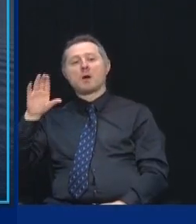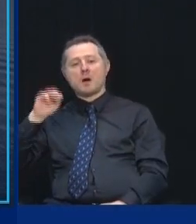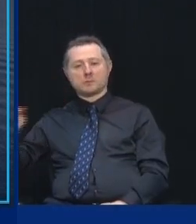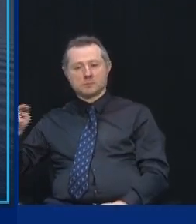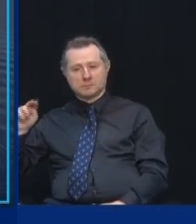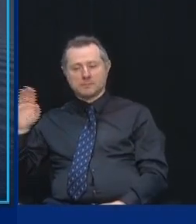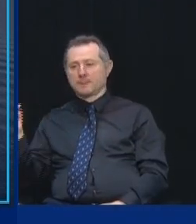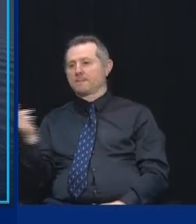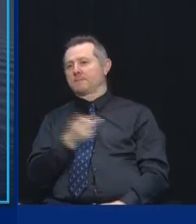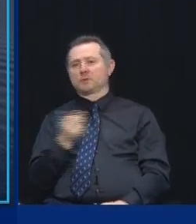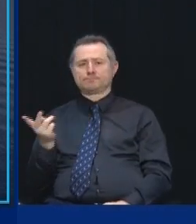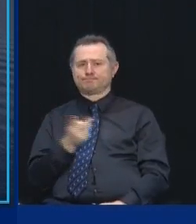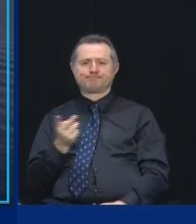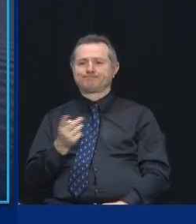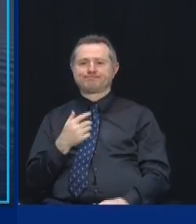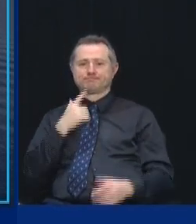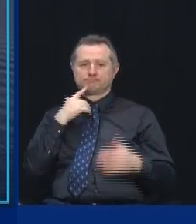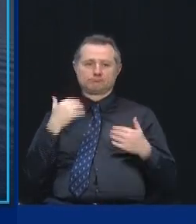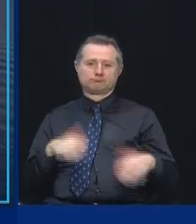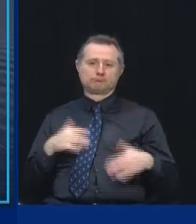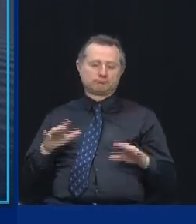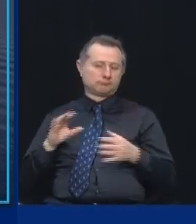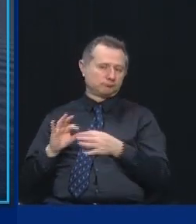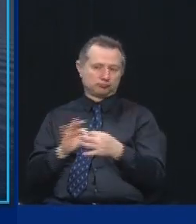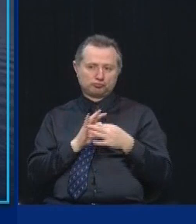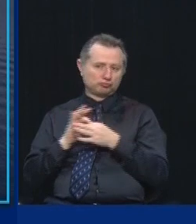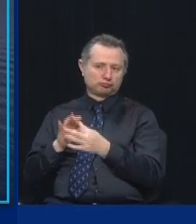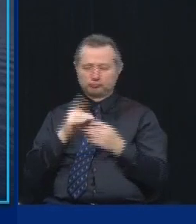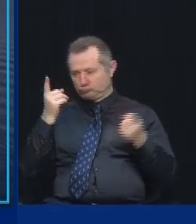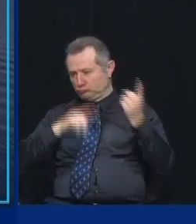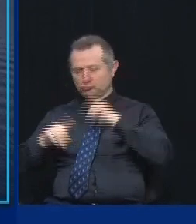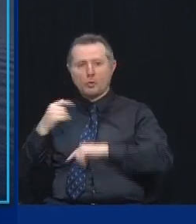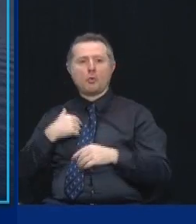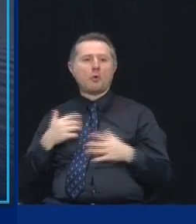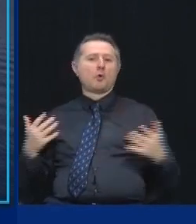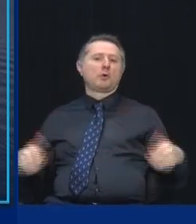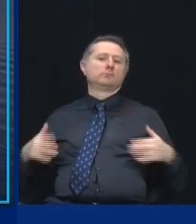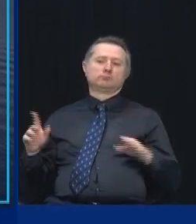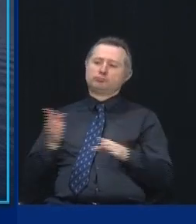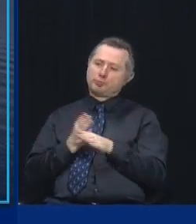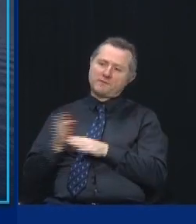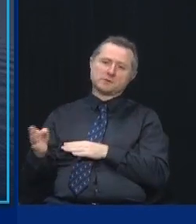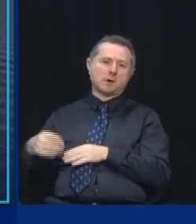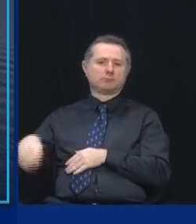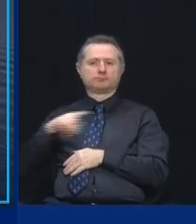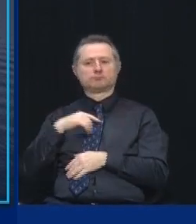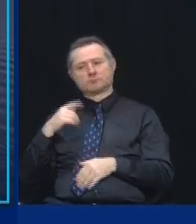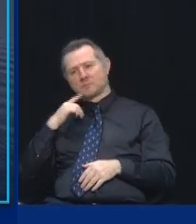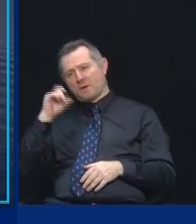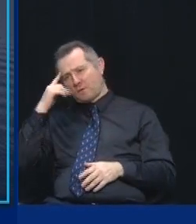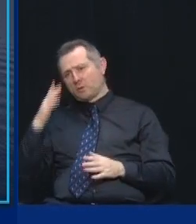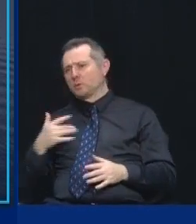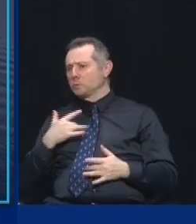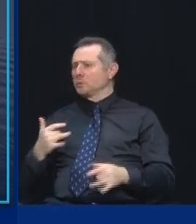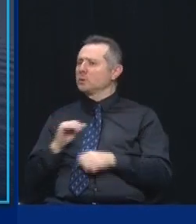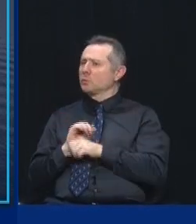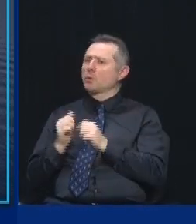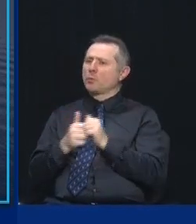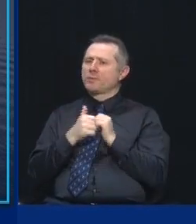I WANT TO THANK GOVERNOR MURPHY OF NEW JERSEY AND GOVERNOR LAMONT FOR THEIR CORDIALITY AND